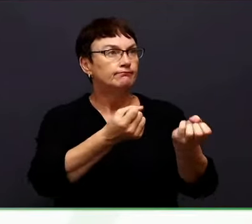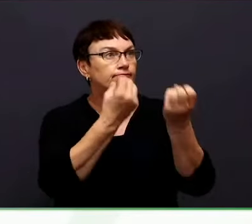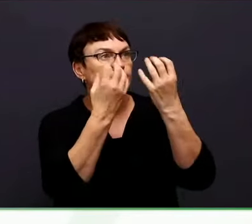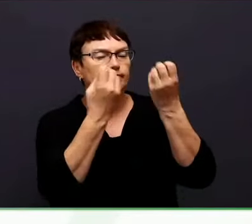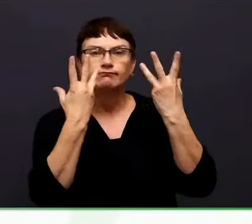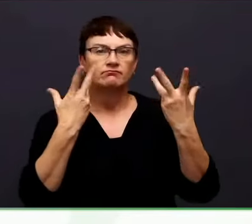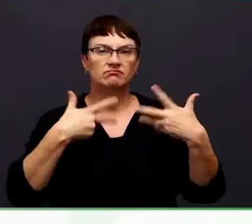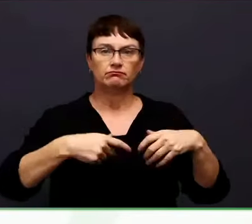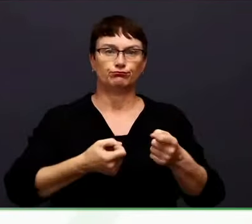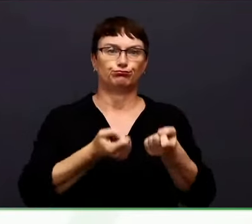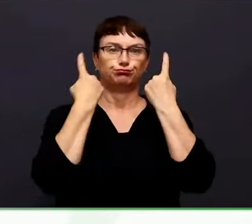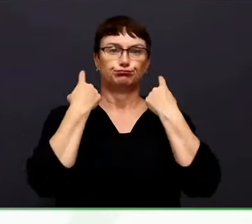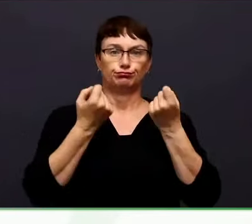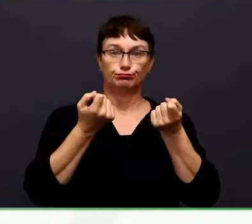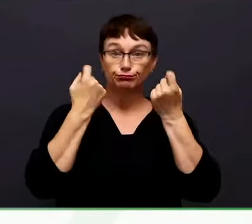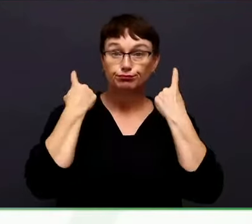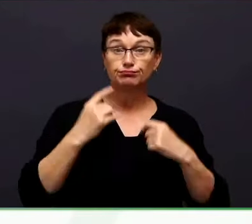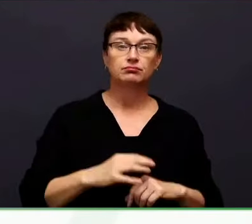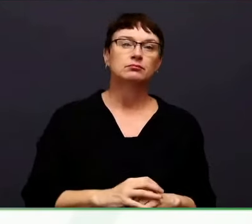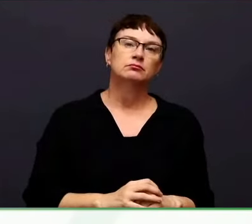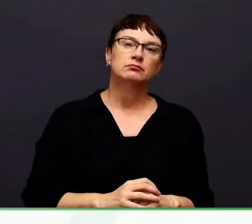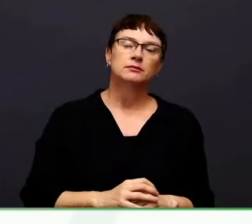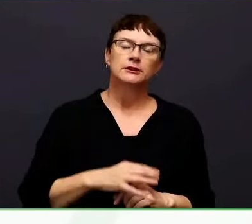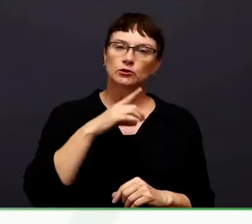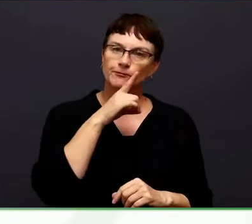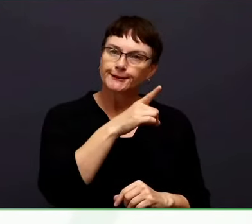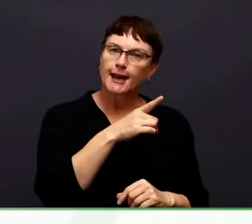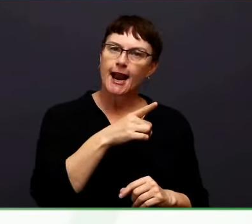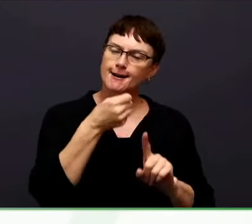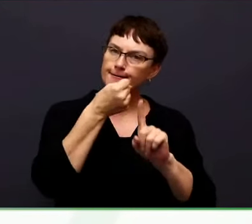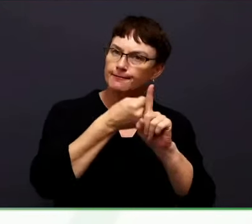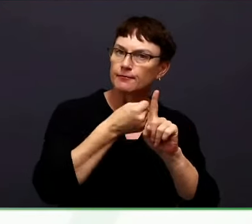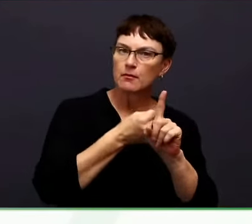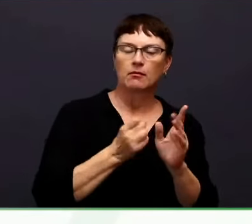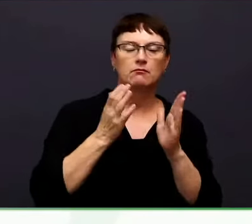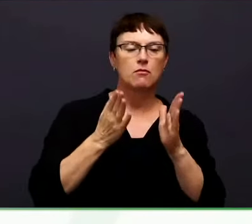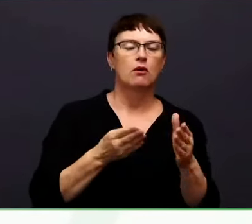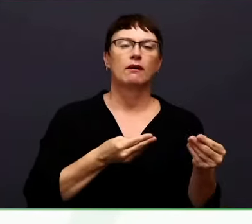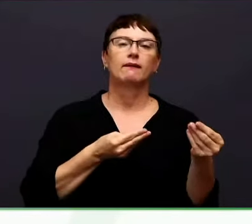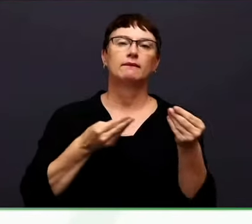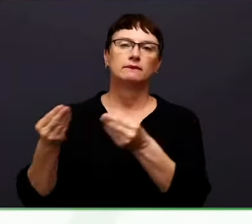state, we made a brochure for the election, this is not so new, I guess.